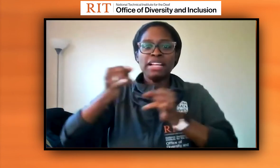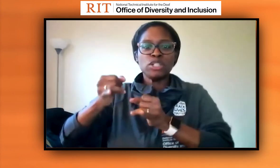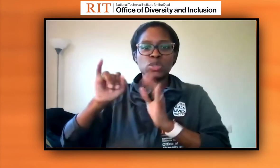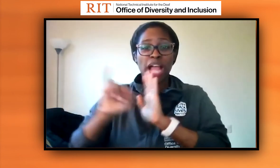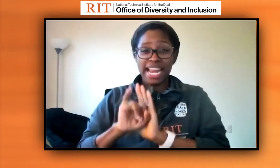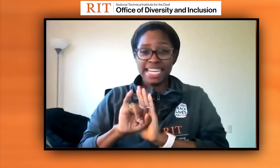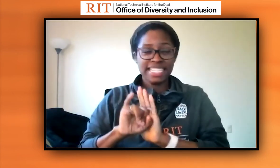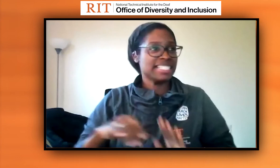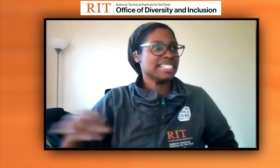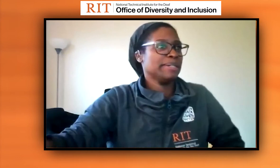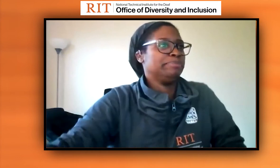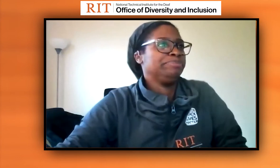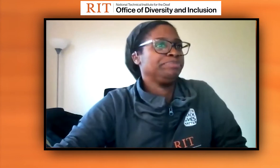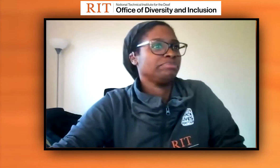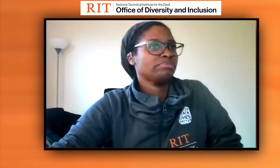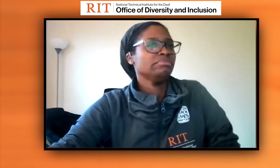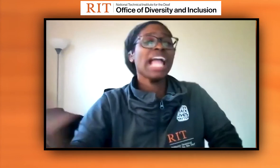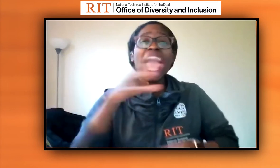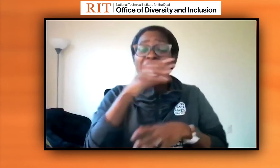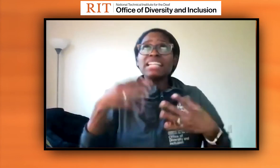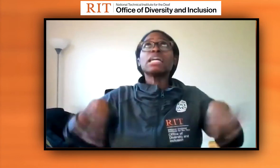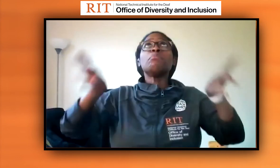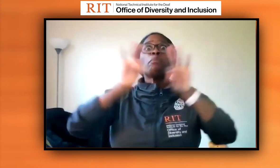individual identities, pros and cons included.